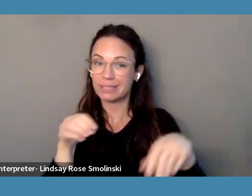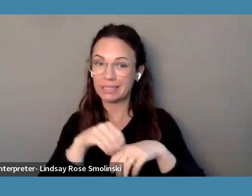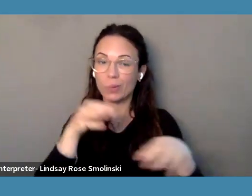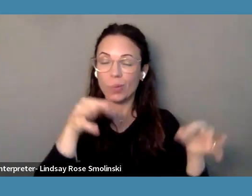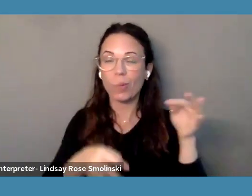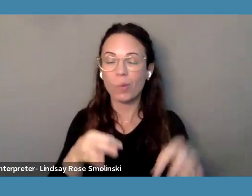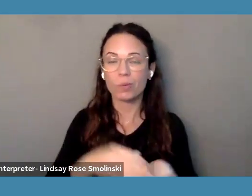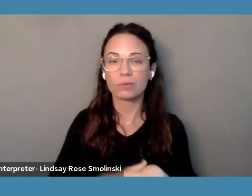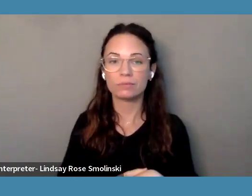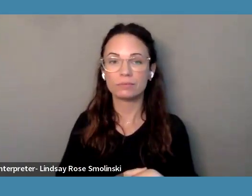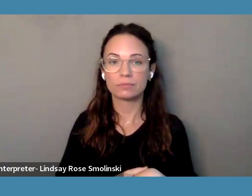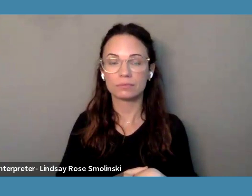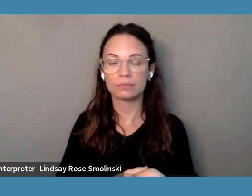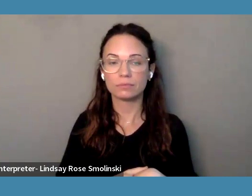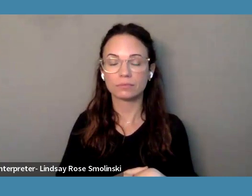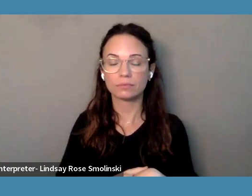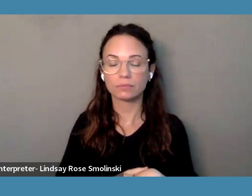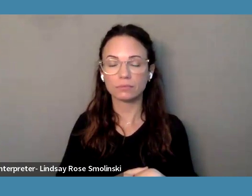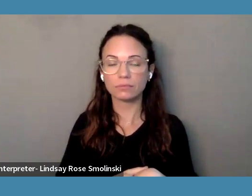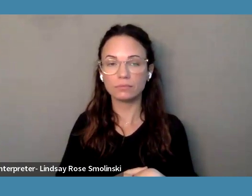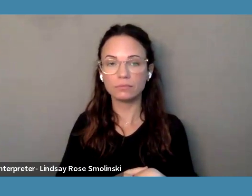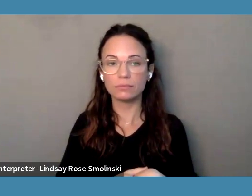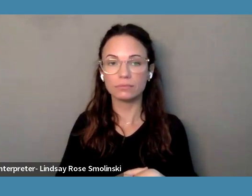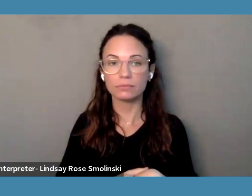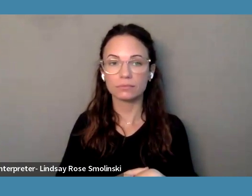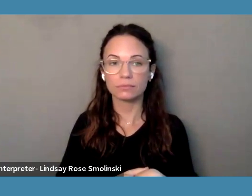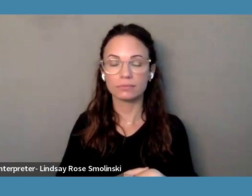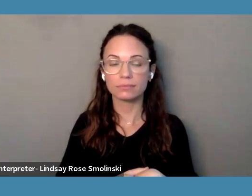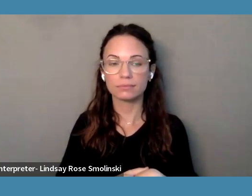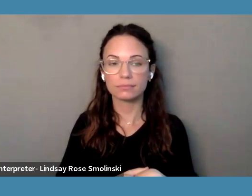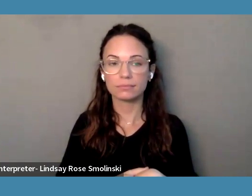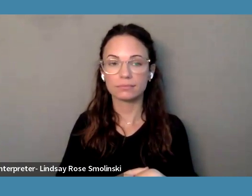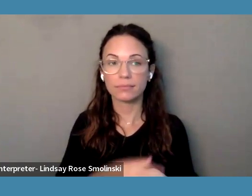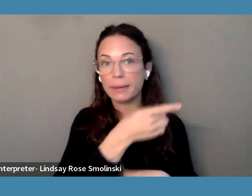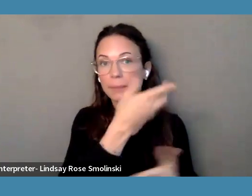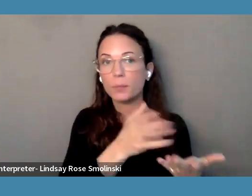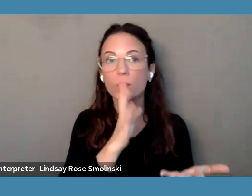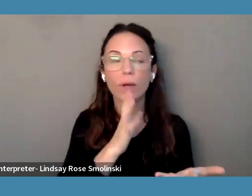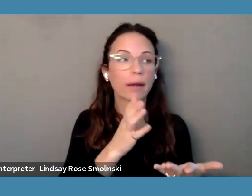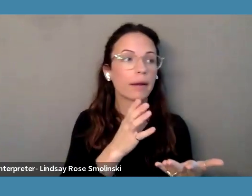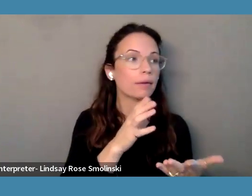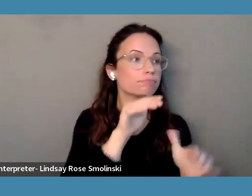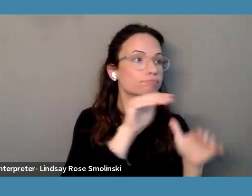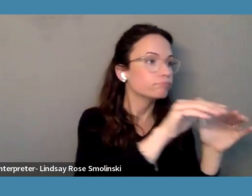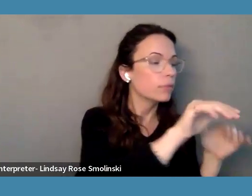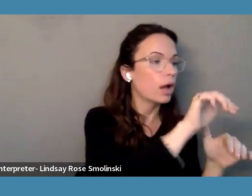and be able to possibly line up other testimony or other documents that you may need